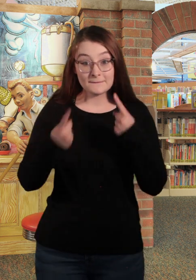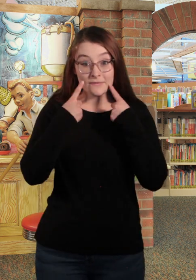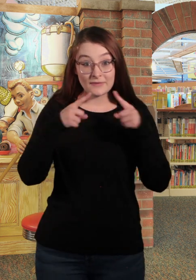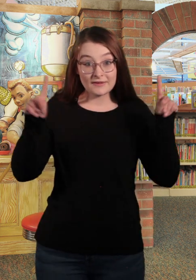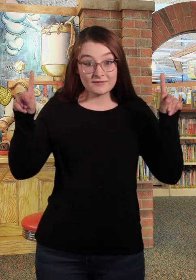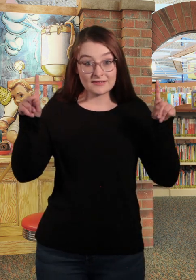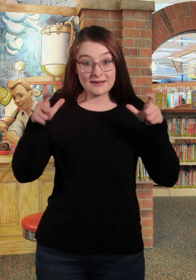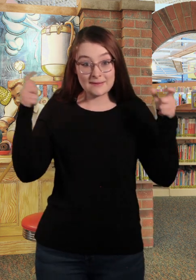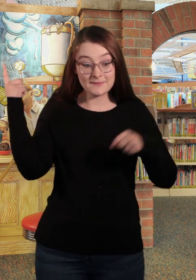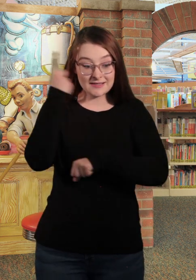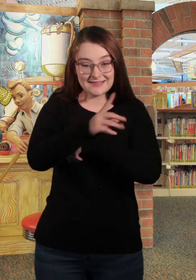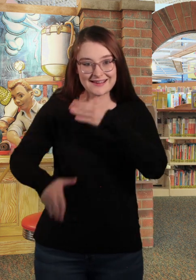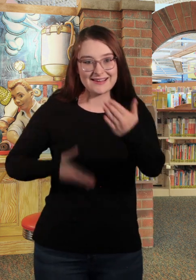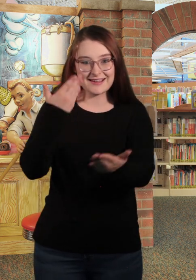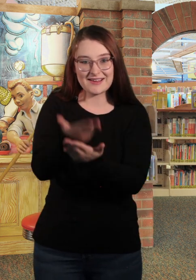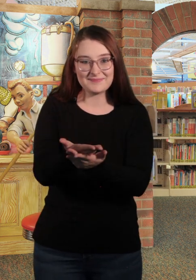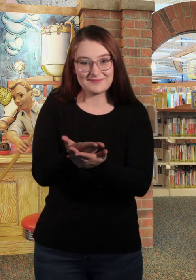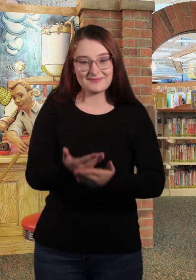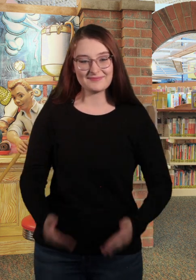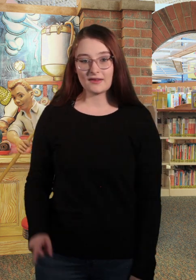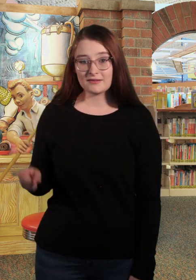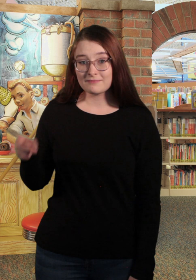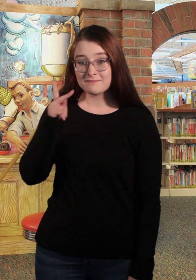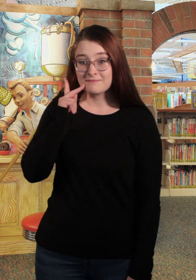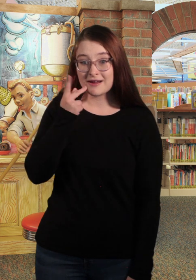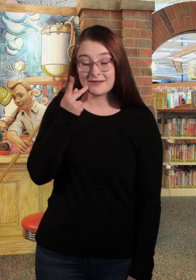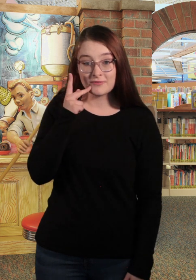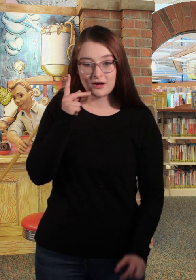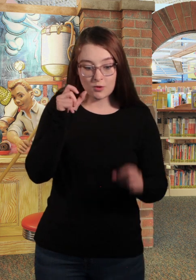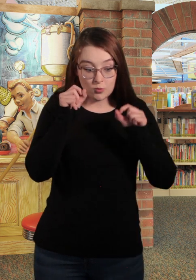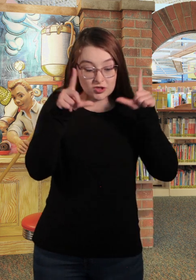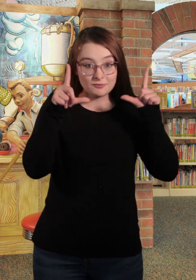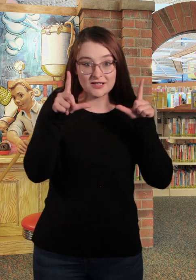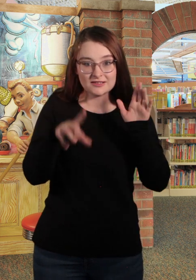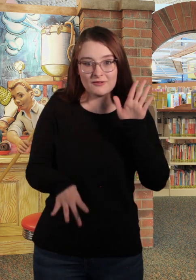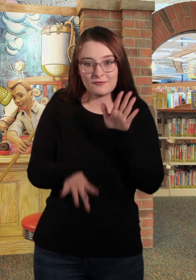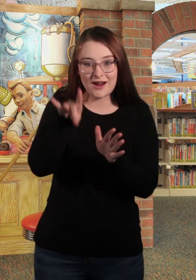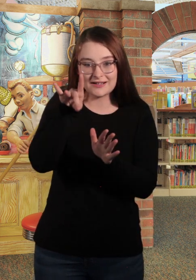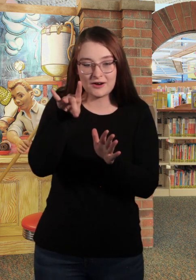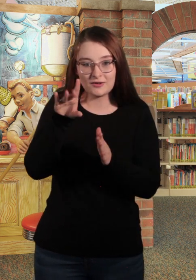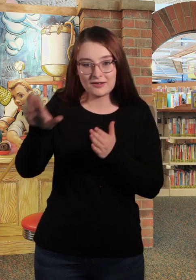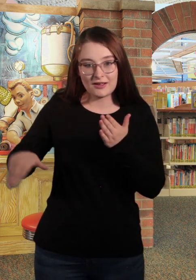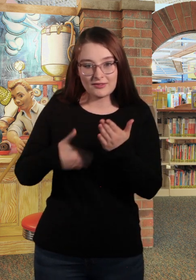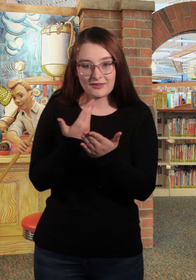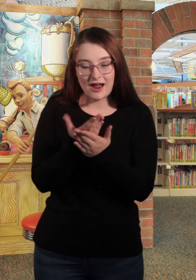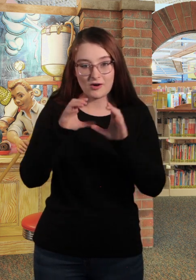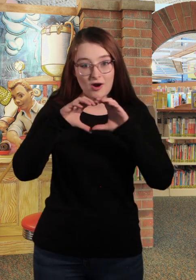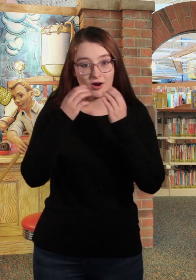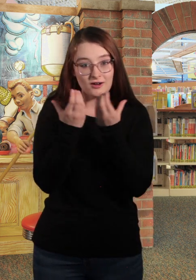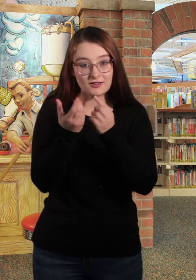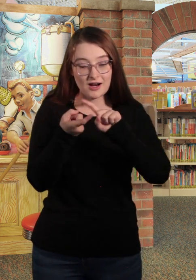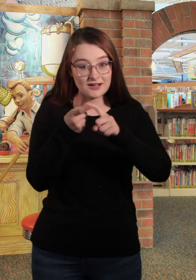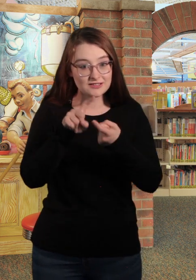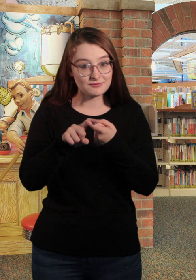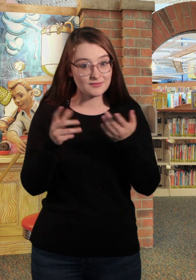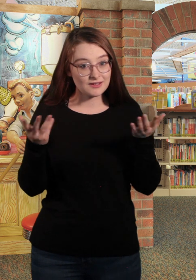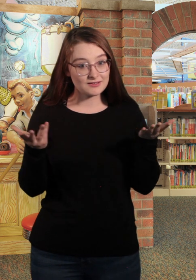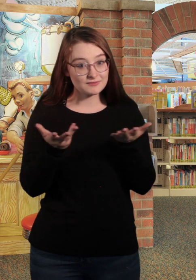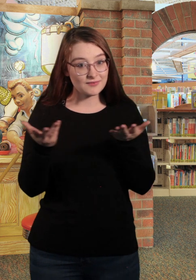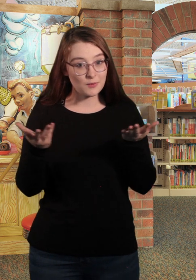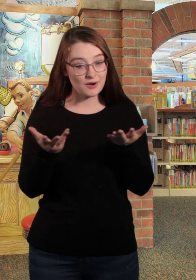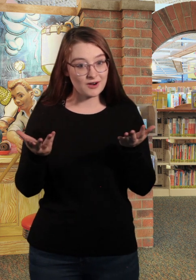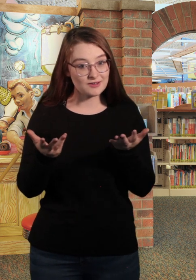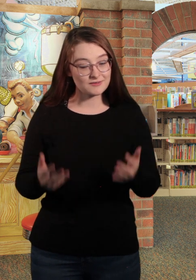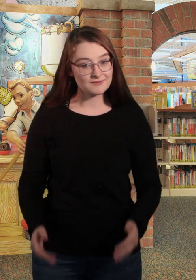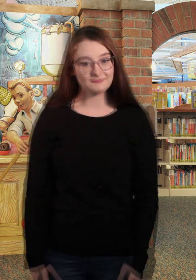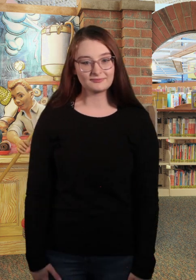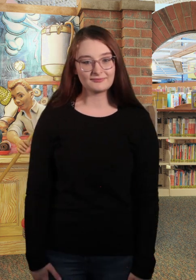Finally, the big day came and Penelope rex was very surprised to find out that all of her classmates